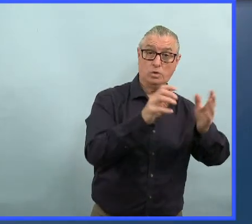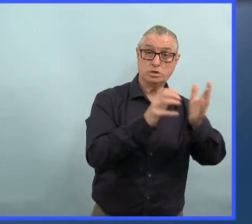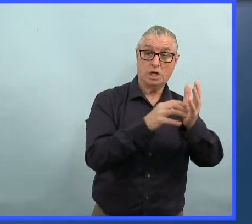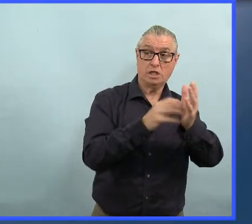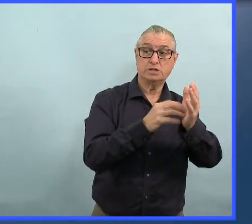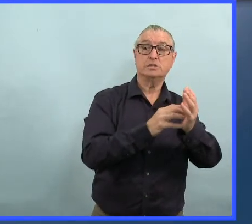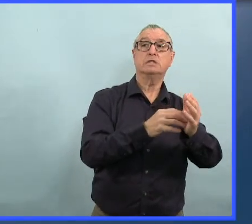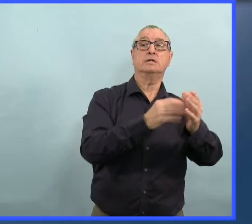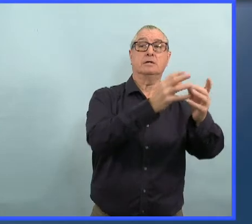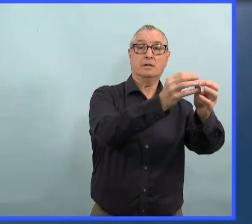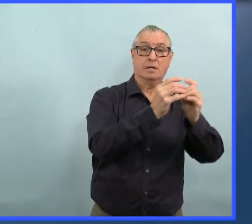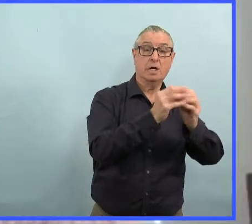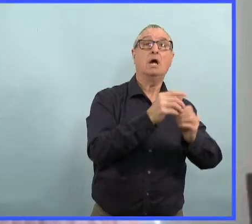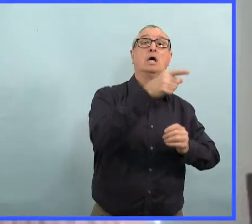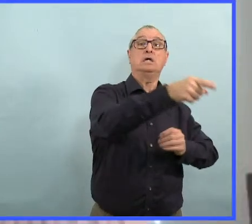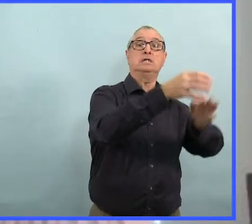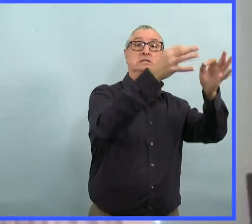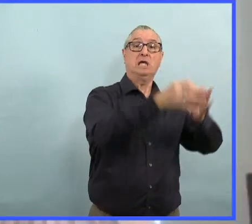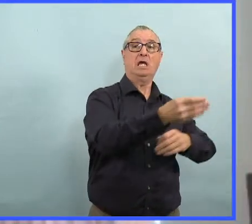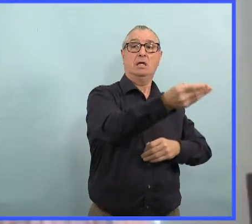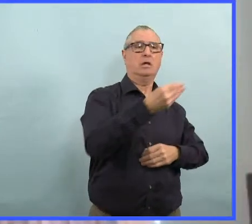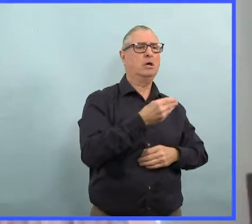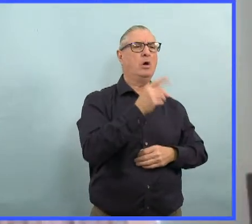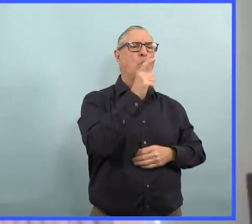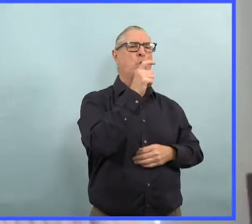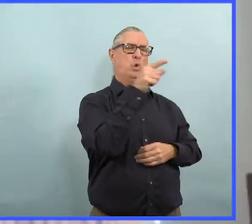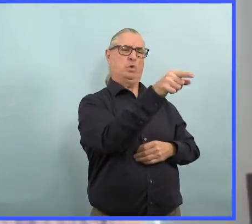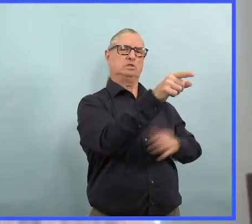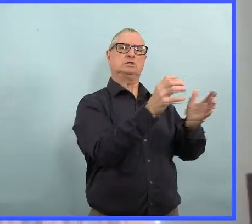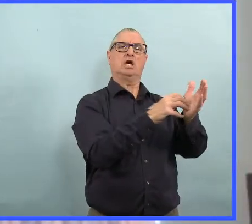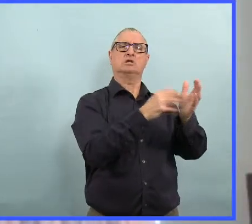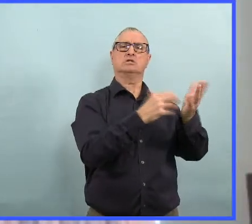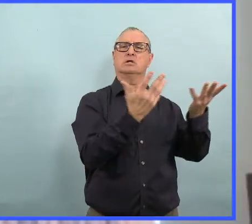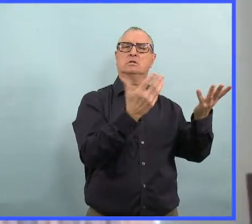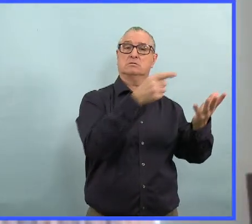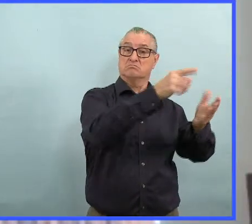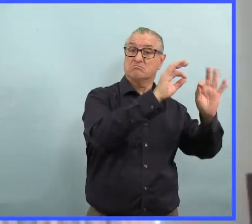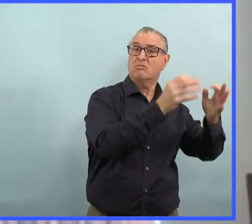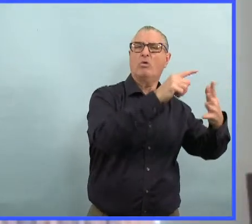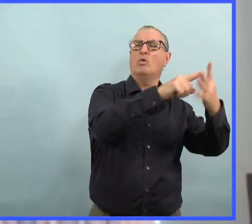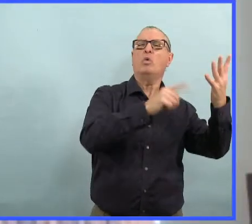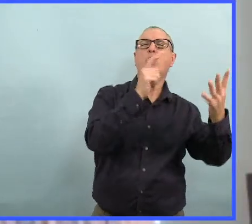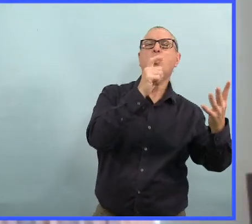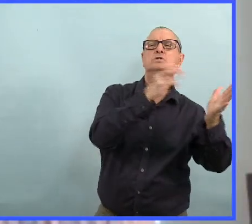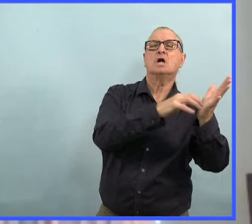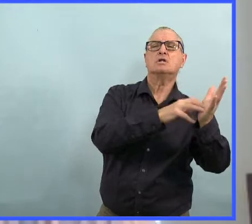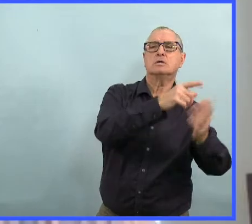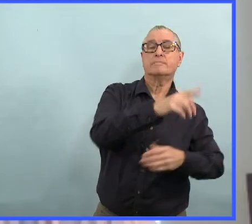yeah so we don't we don't have any doses in um in jurisdiction uh as of this morning